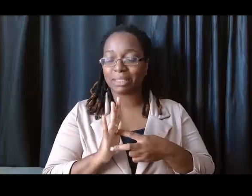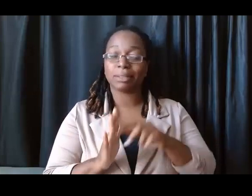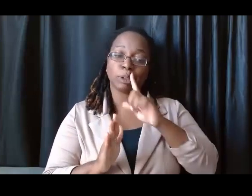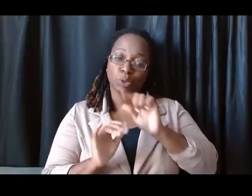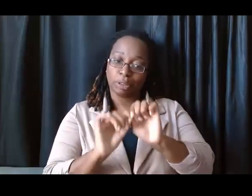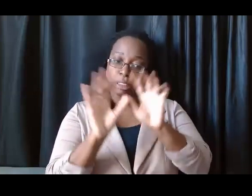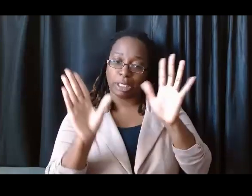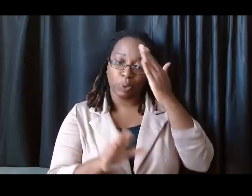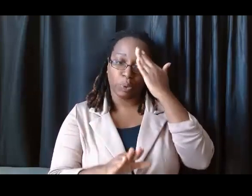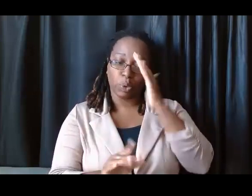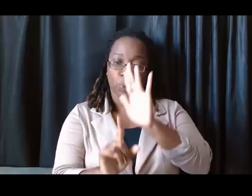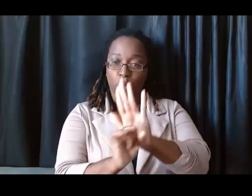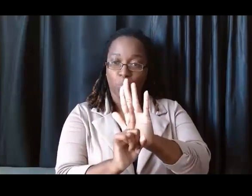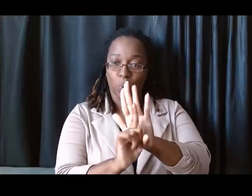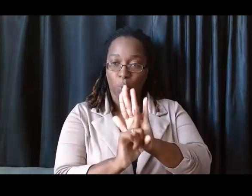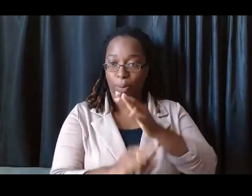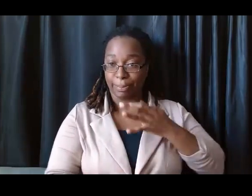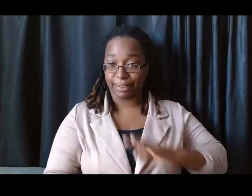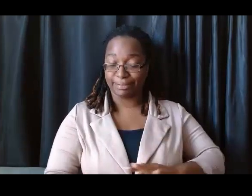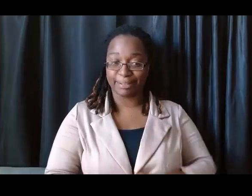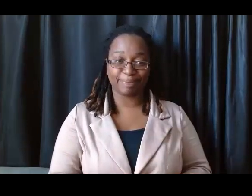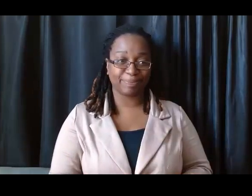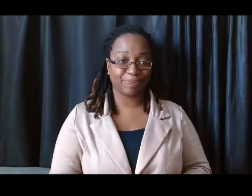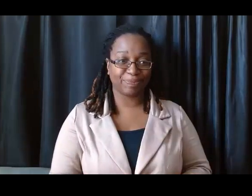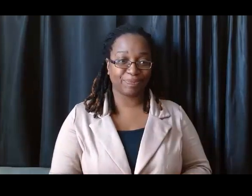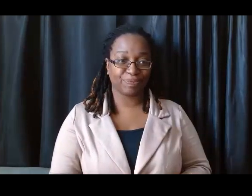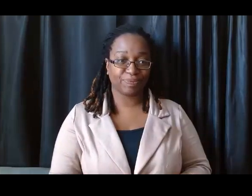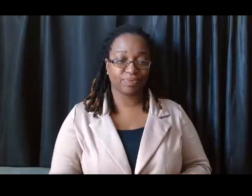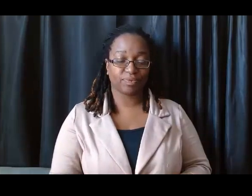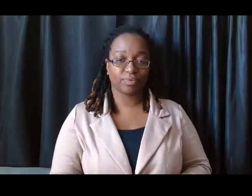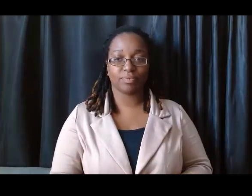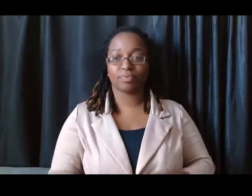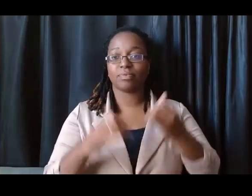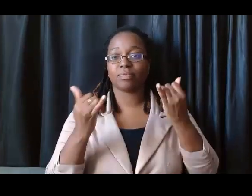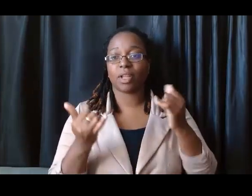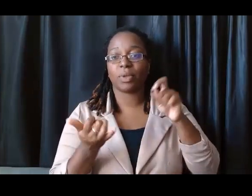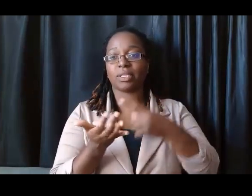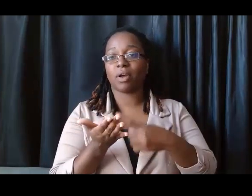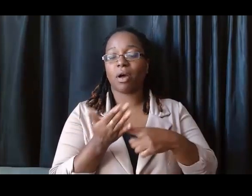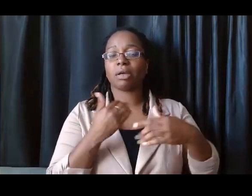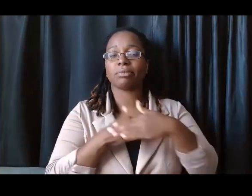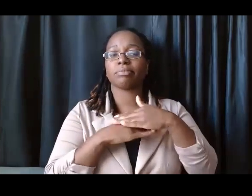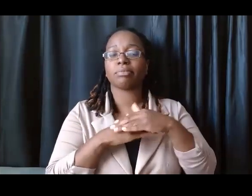I do want to briefly look at Medicaid and how this fits into this picture